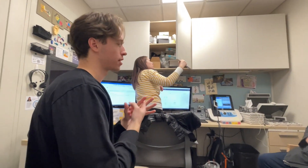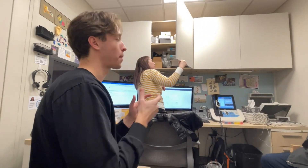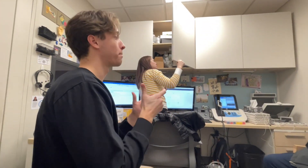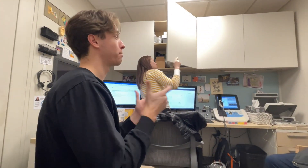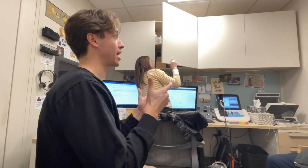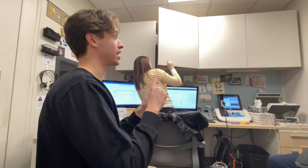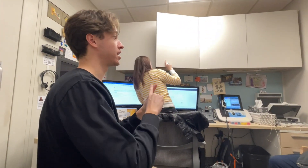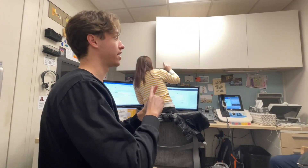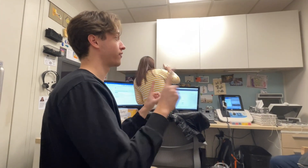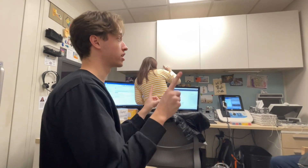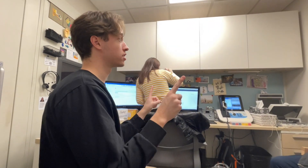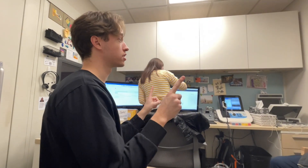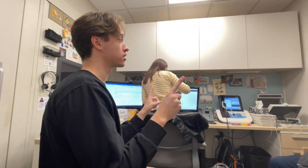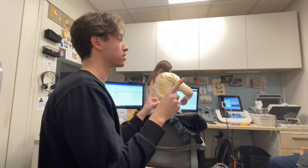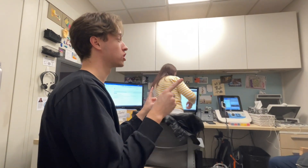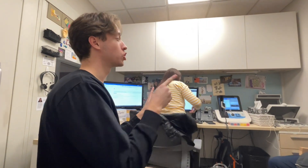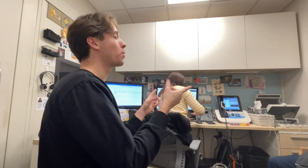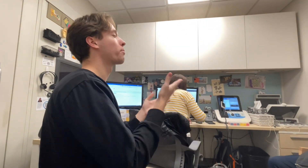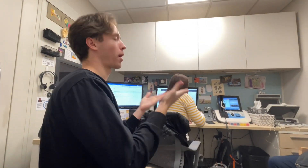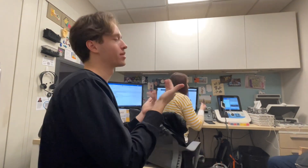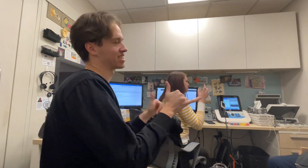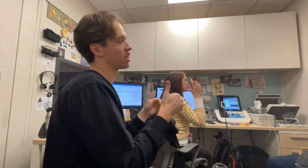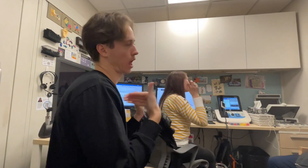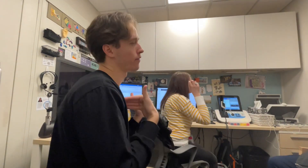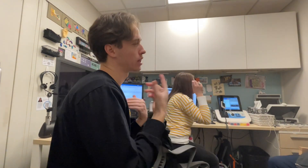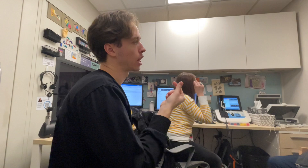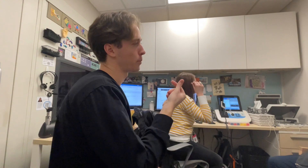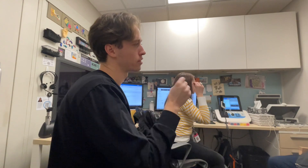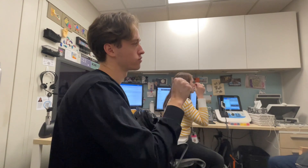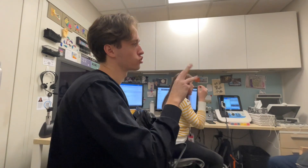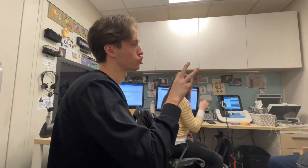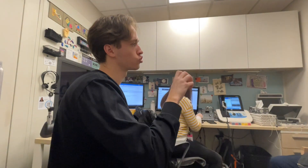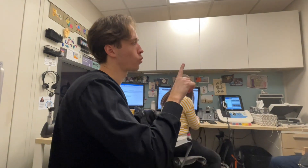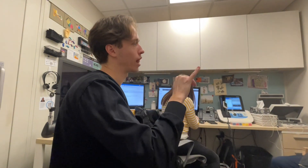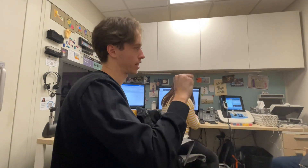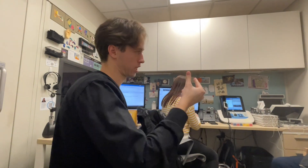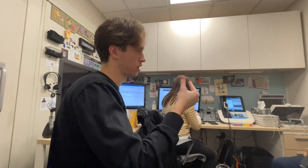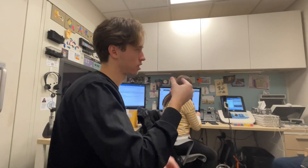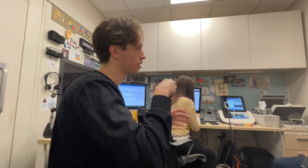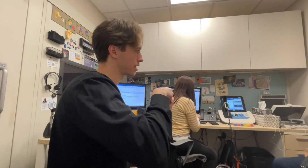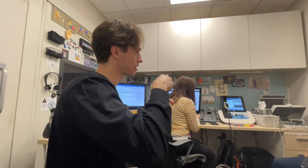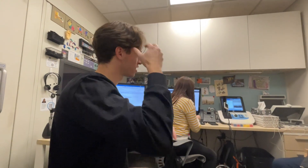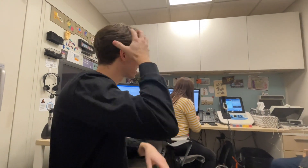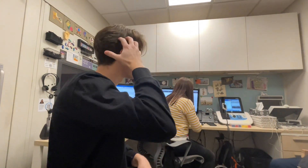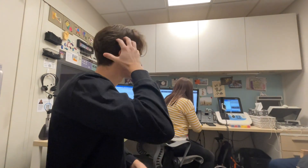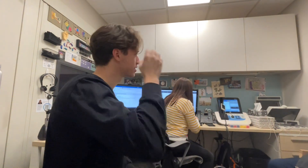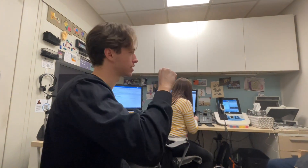you probably still have some swelling um of your scalp a little bit and so sometimes we